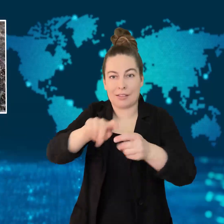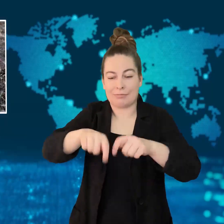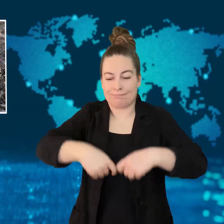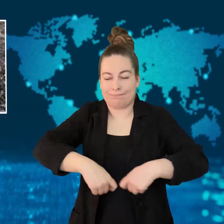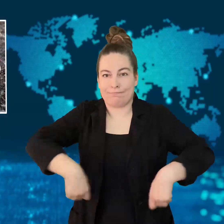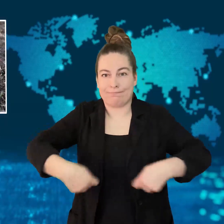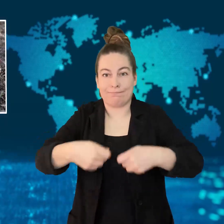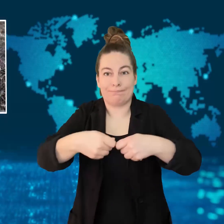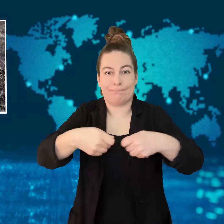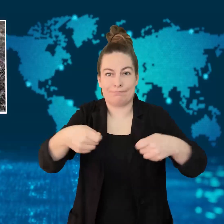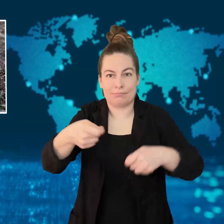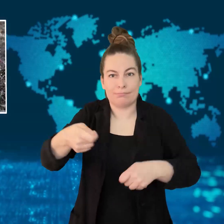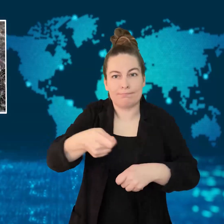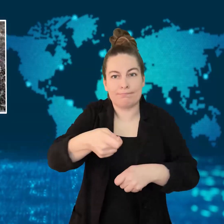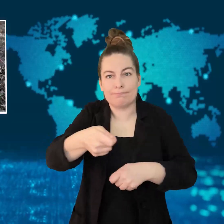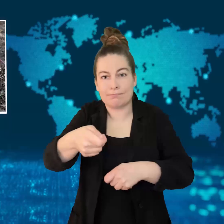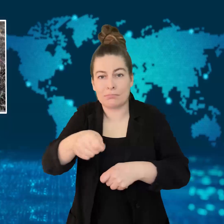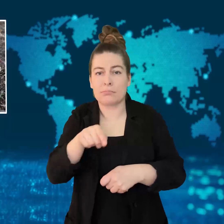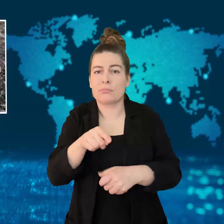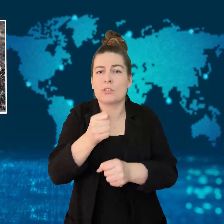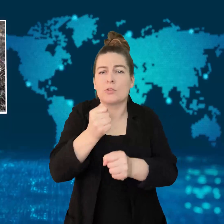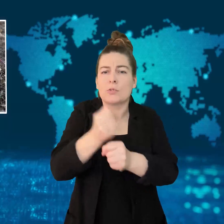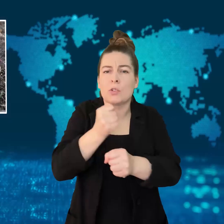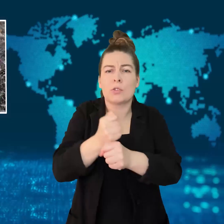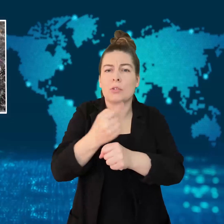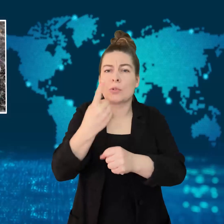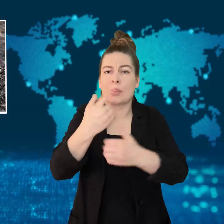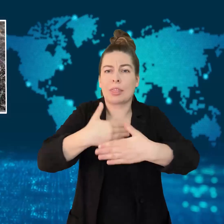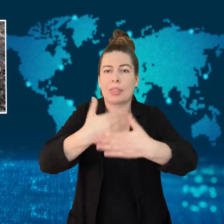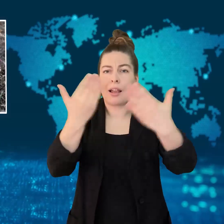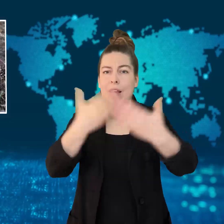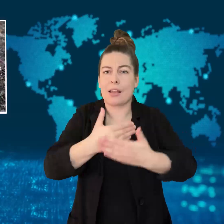The rats are involved in their work for